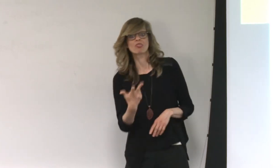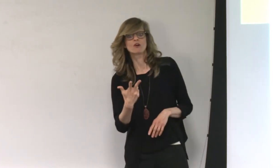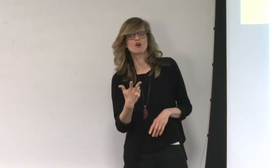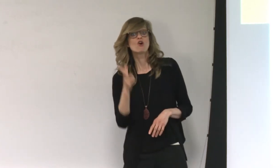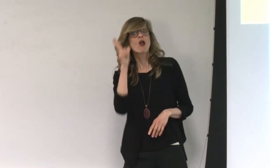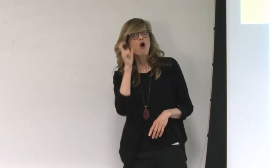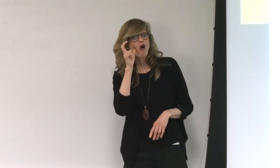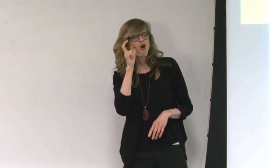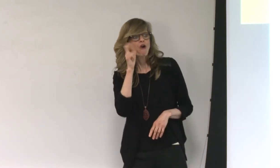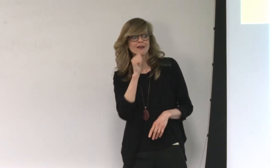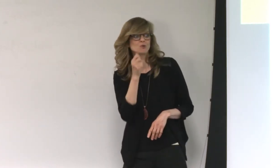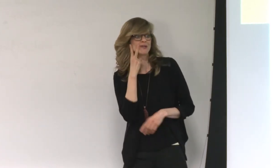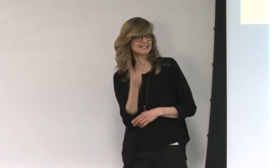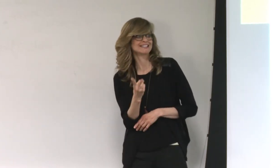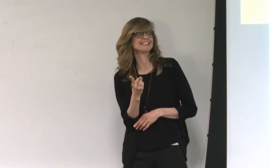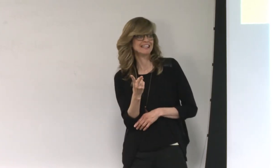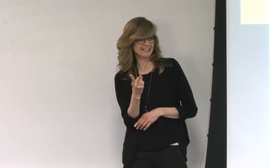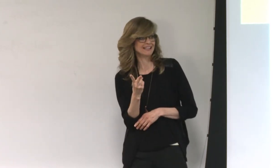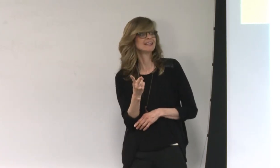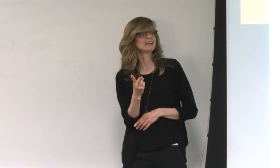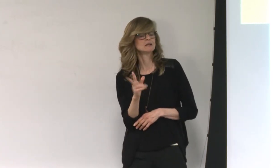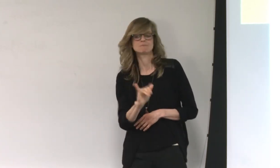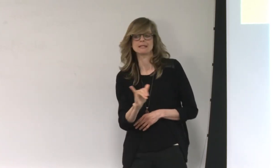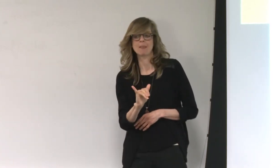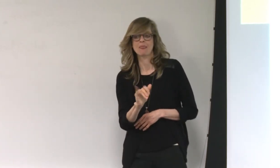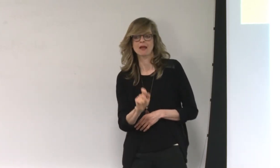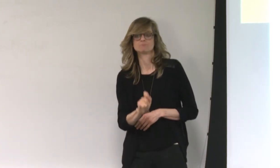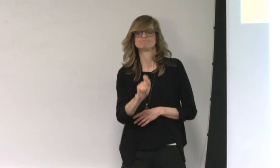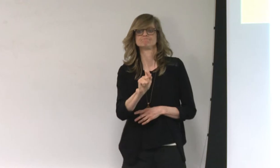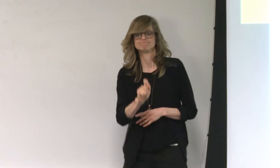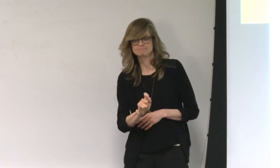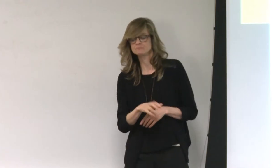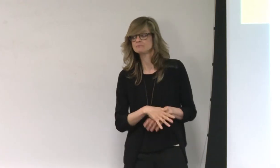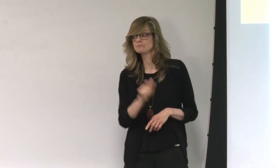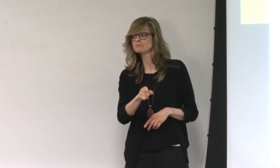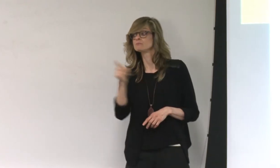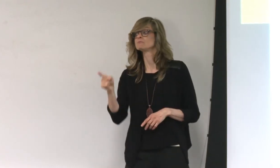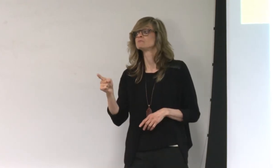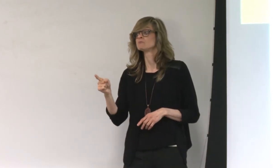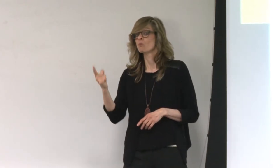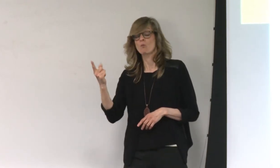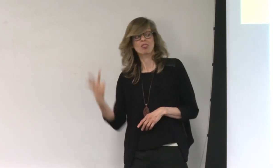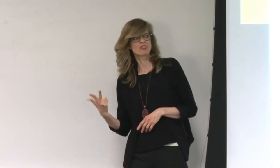AND THEN ANOTHER THIRD OF THE PARTICIPANTS DID NOT SEE THE VIDEO, THEY ONLY HEARD THE AUDIO,